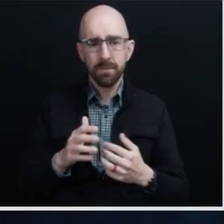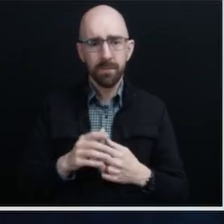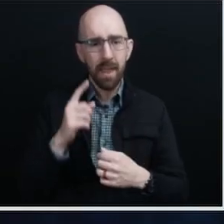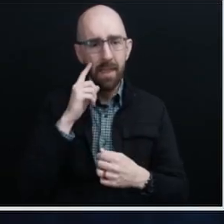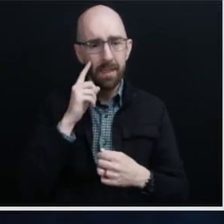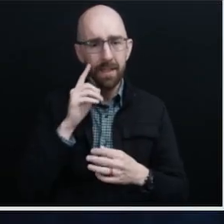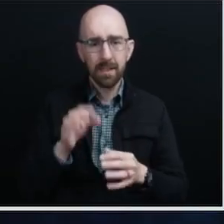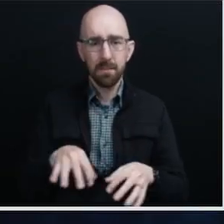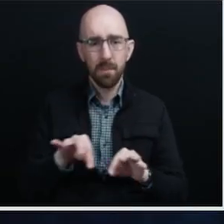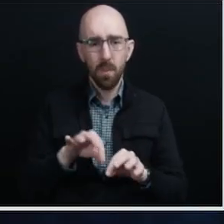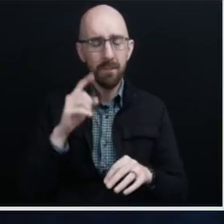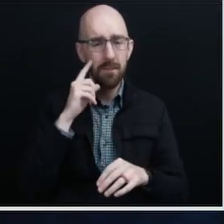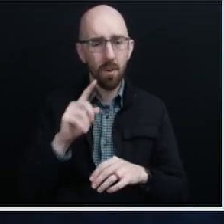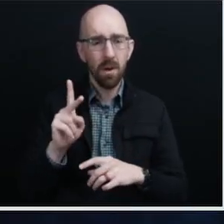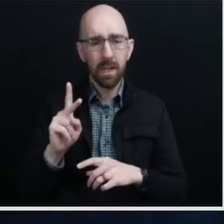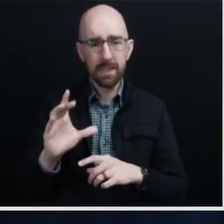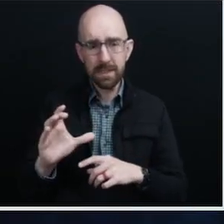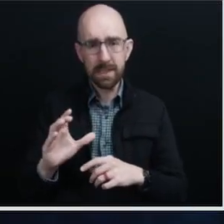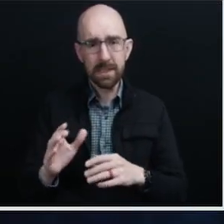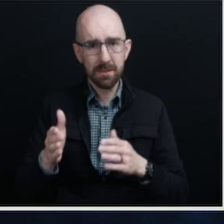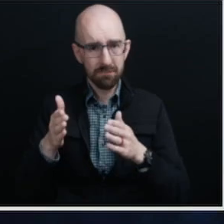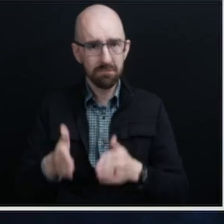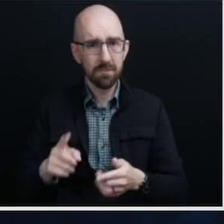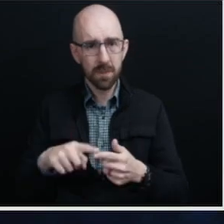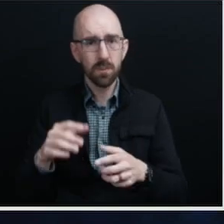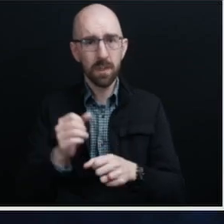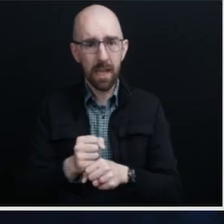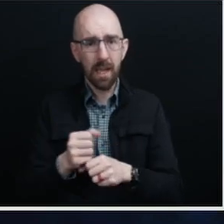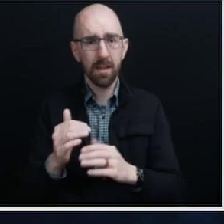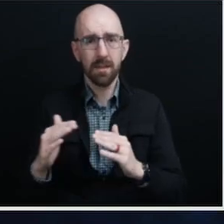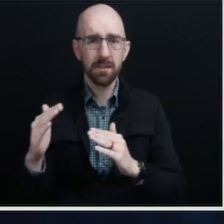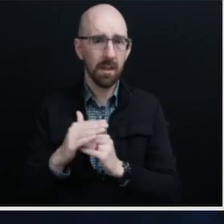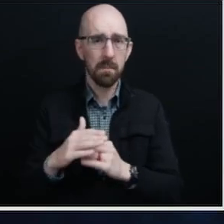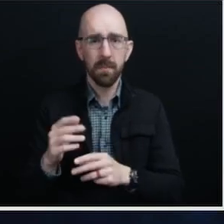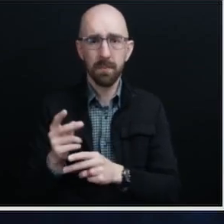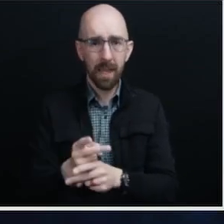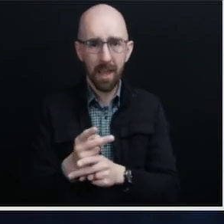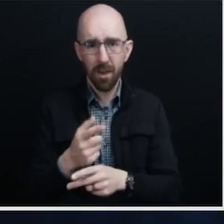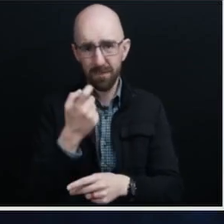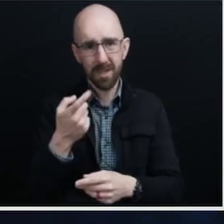for Kansas cians to be able to get elite top care. Just because we're in Kansas City doesn't mean we